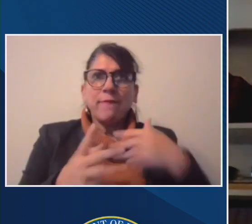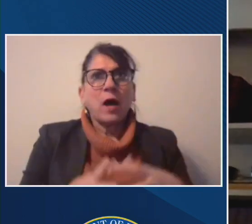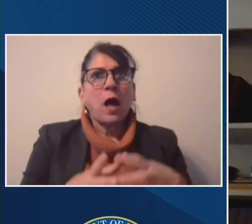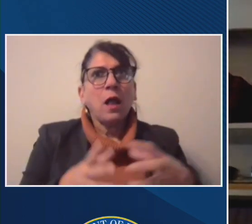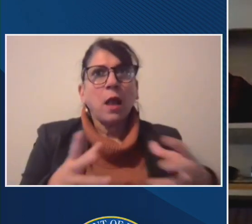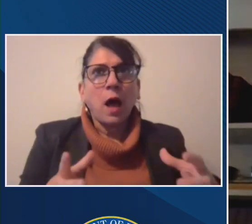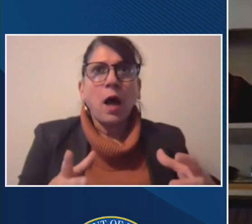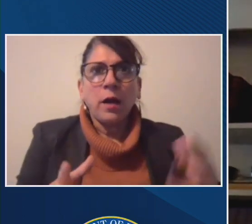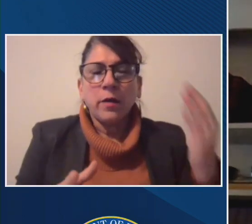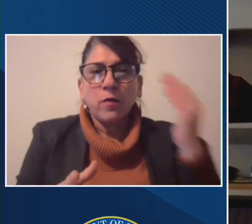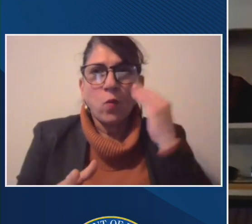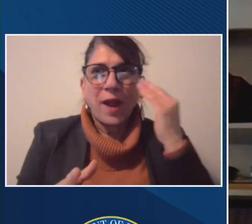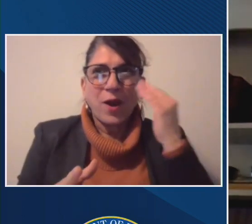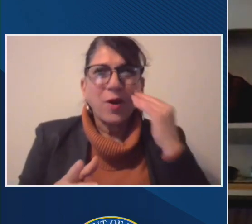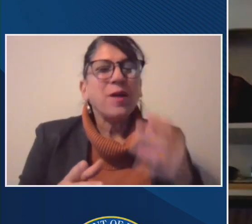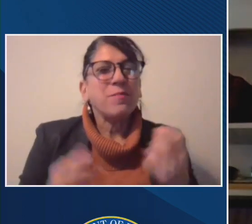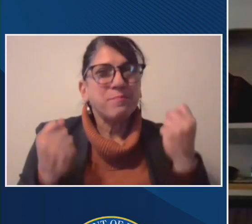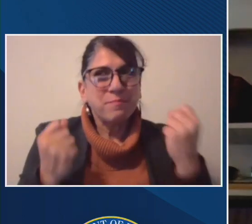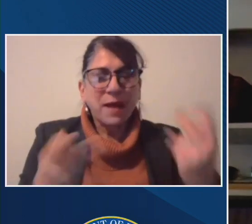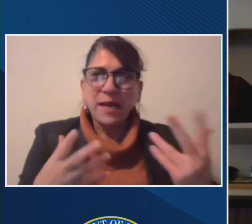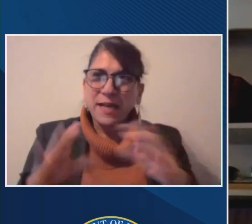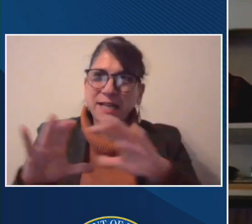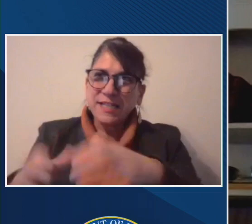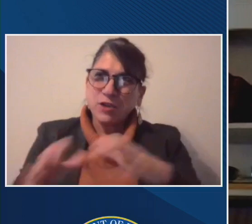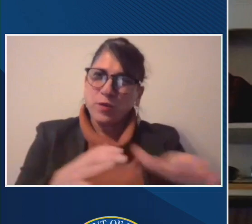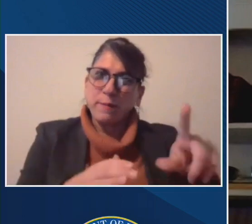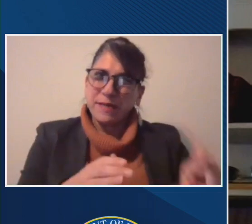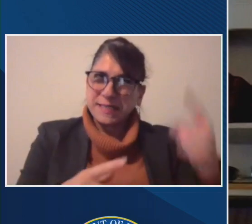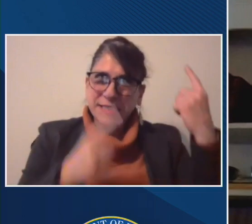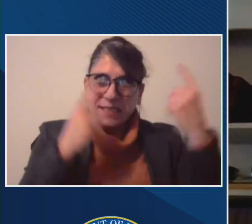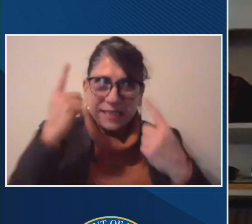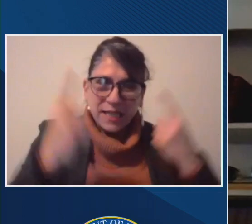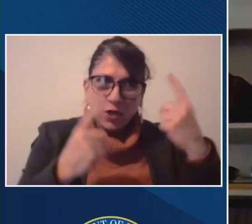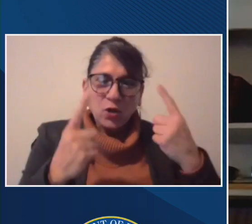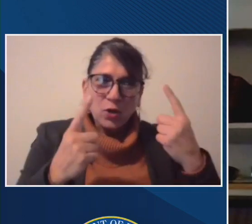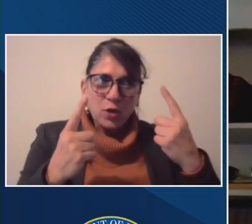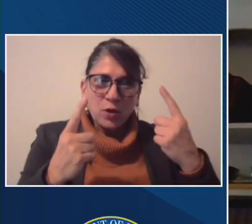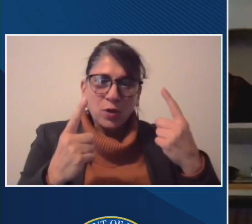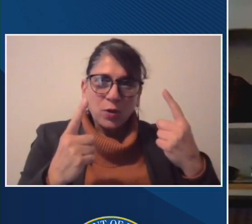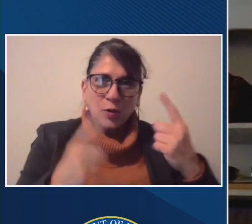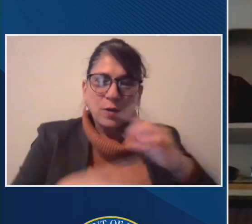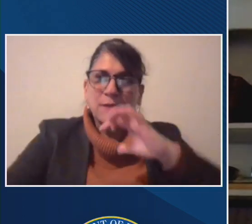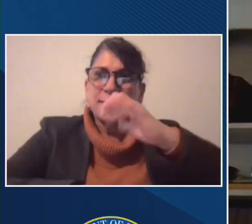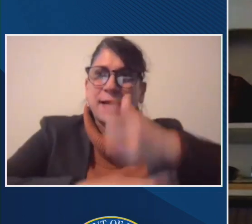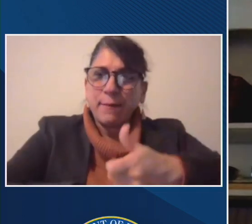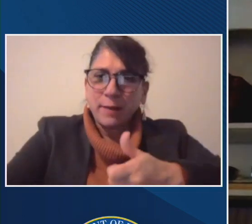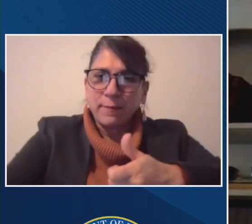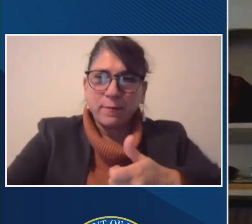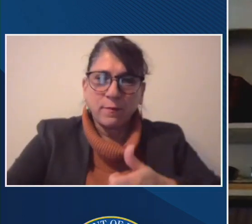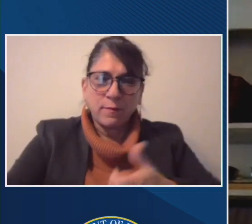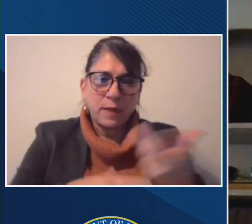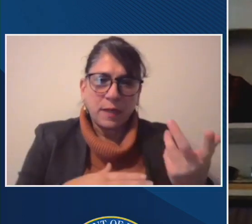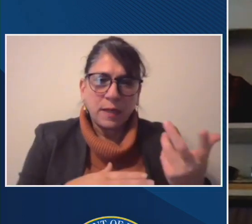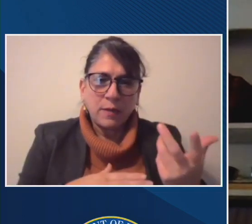constituencies that we have to consider in putting on the committee. We can't and I think there are, in a